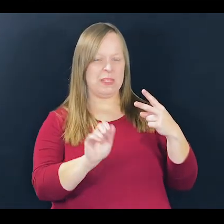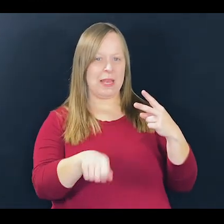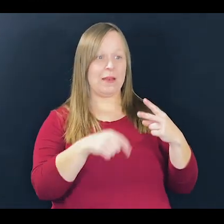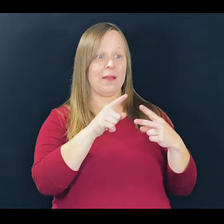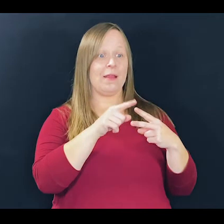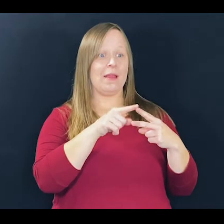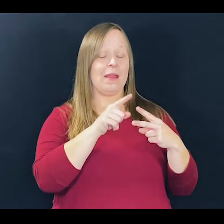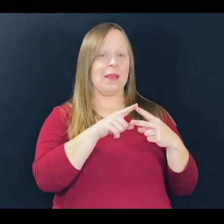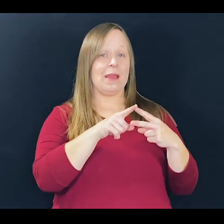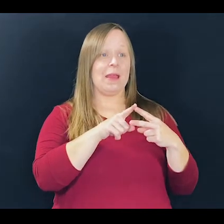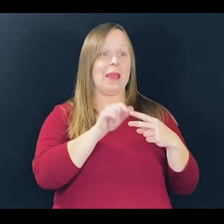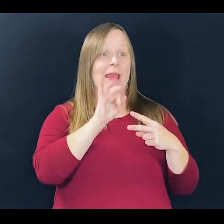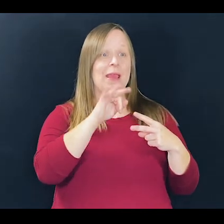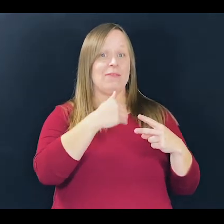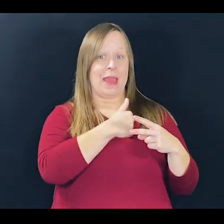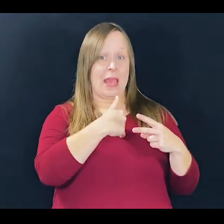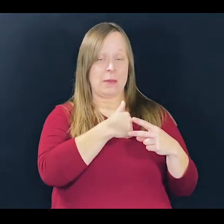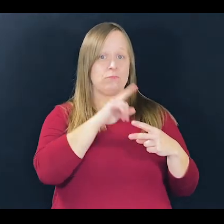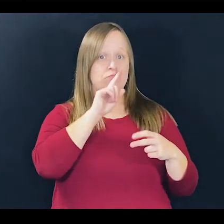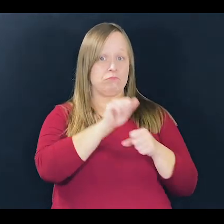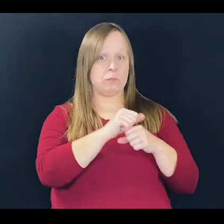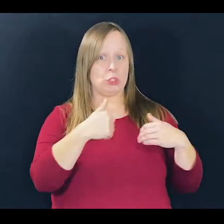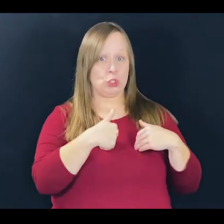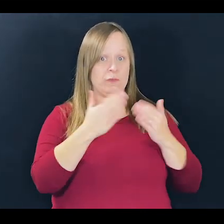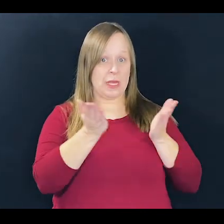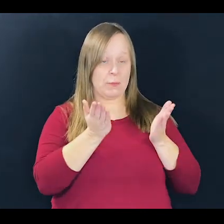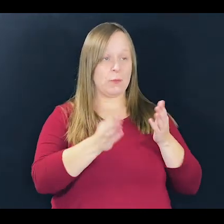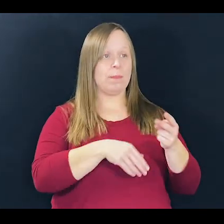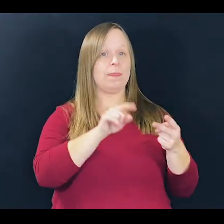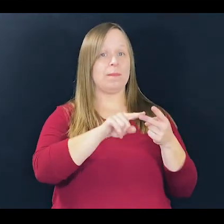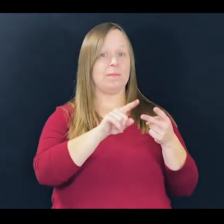whether the animal is a service animal? And, what